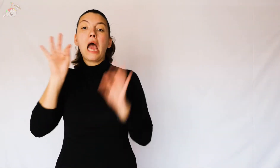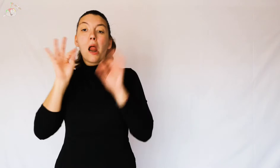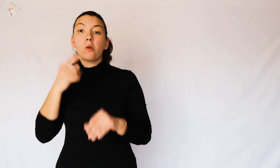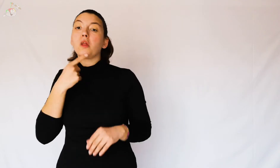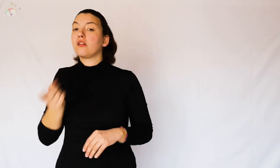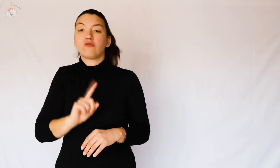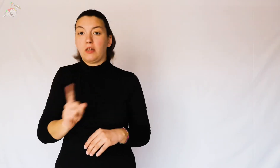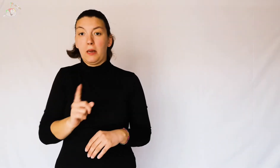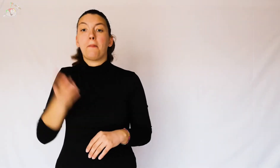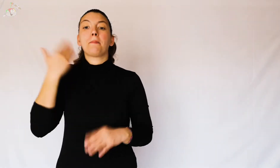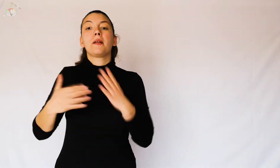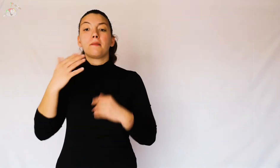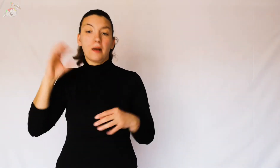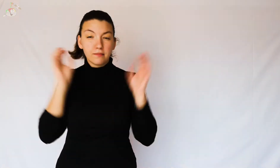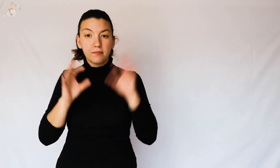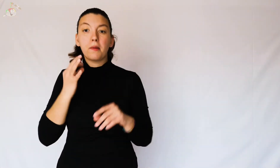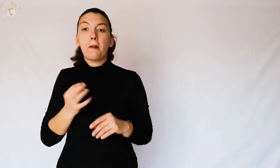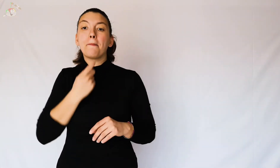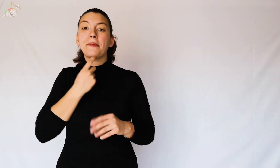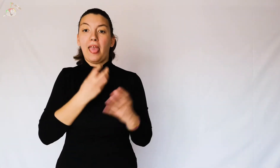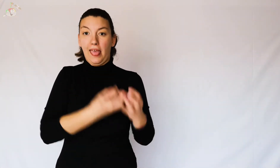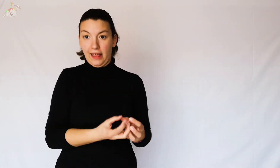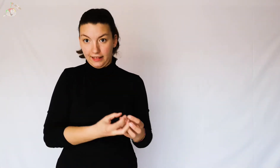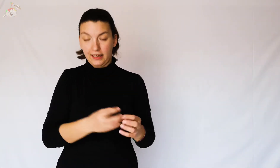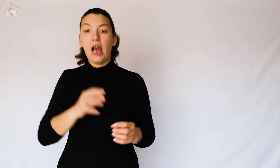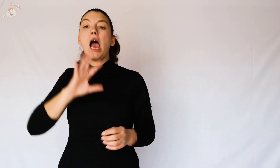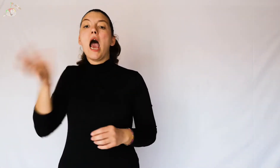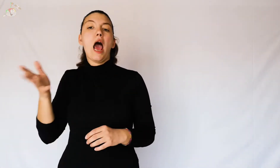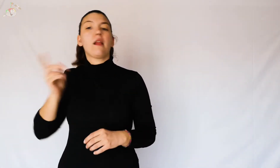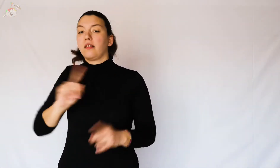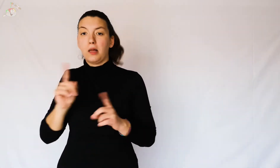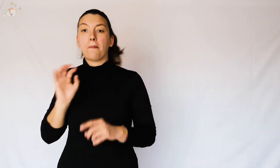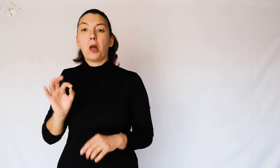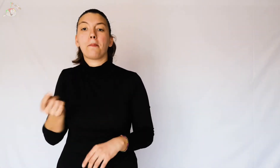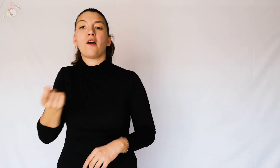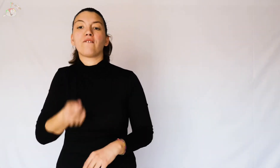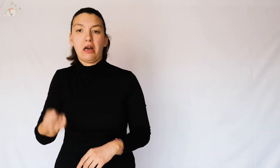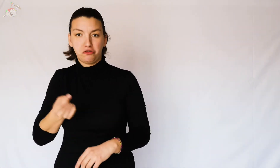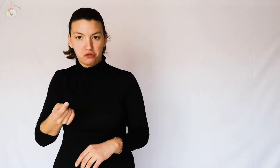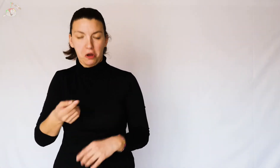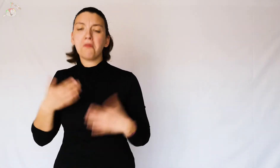Some say this is not the case, before the stone was thrown. Others say they threw the beans.